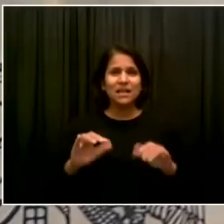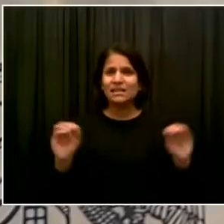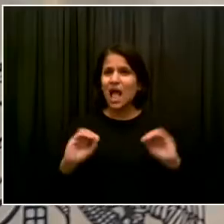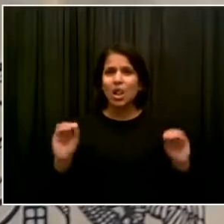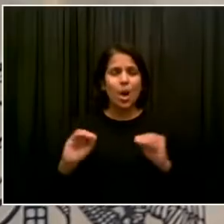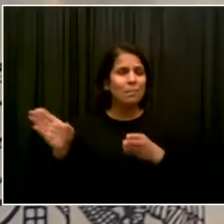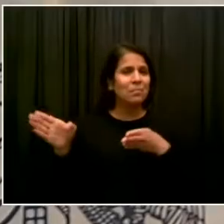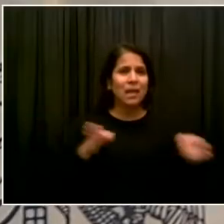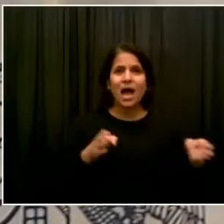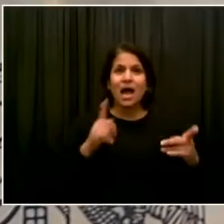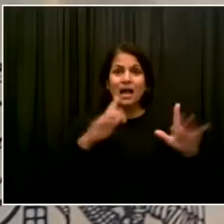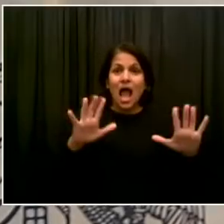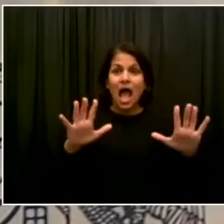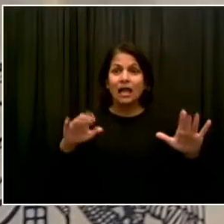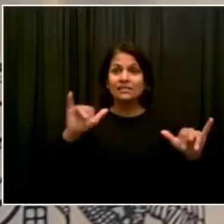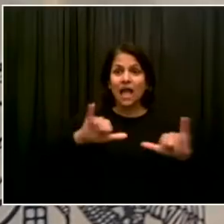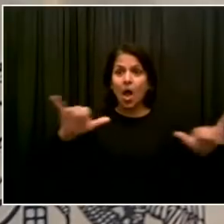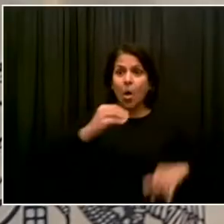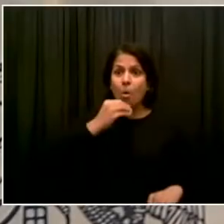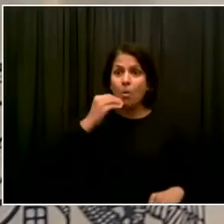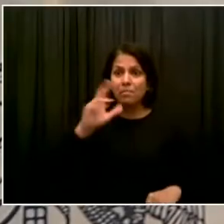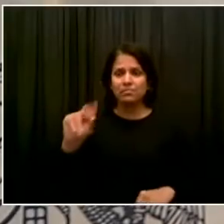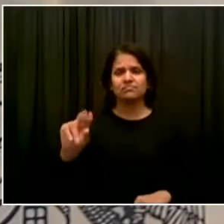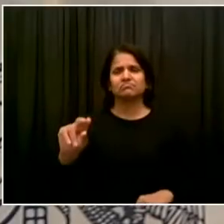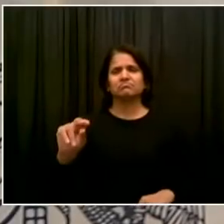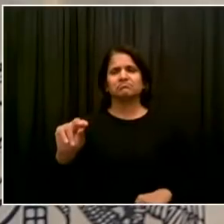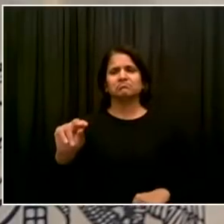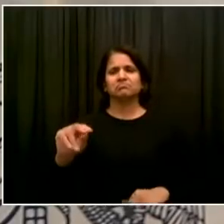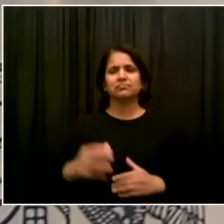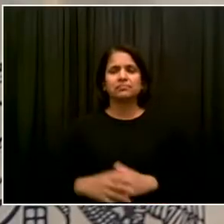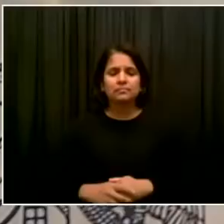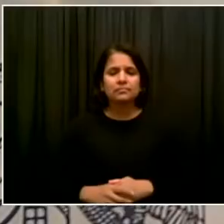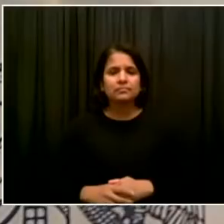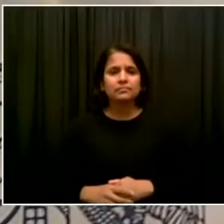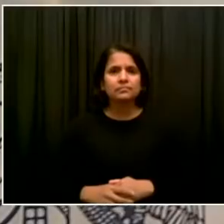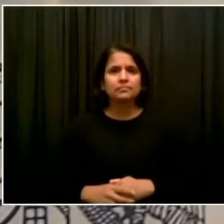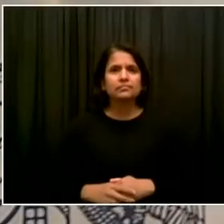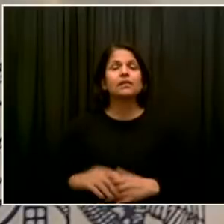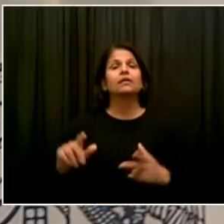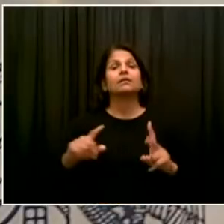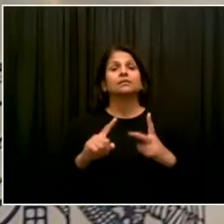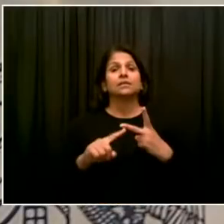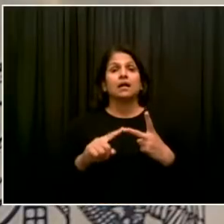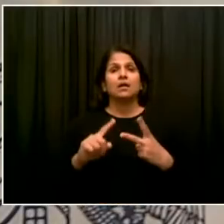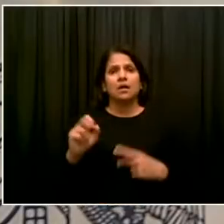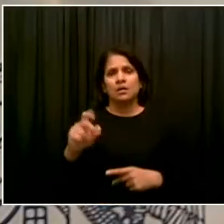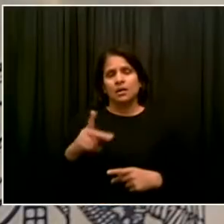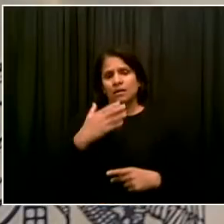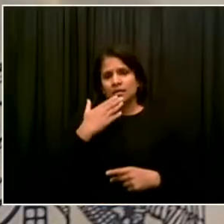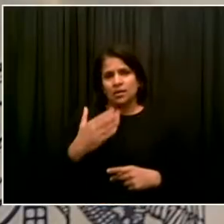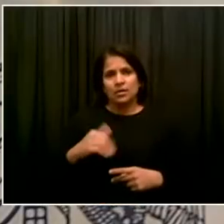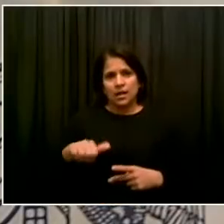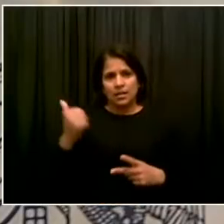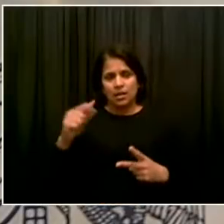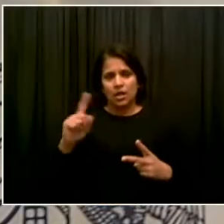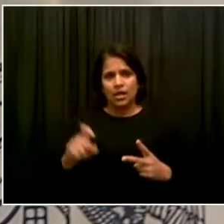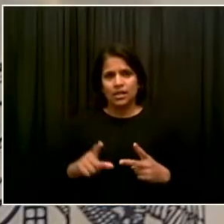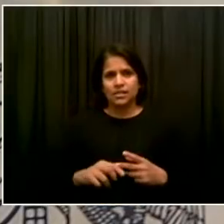UNIT. BUT THE OVERALL AROPPACH CONTINUES AS IS. GO AHEAD MICHAEL.